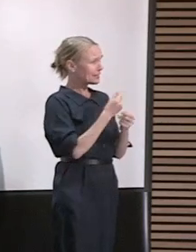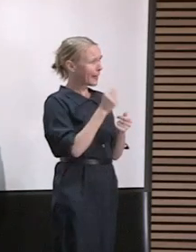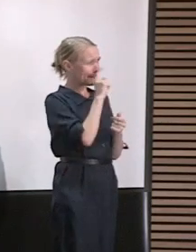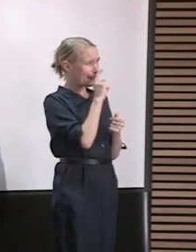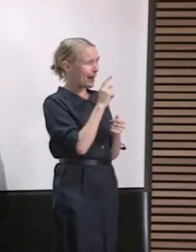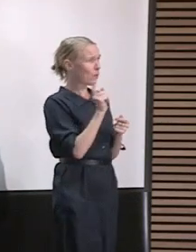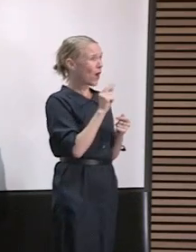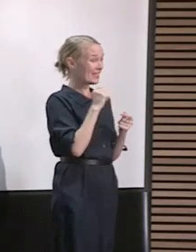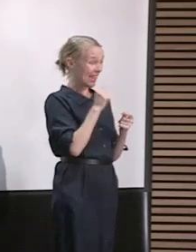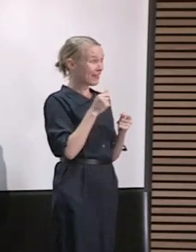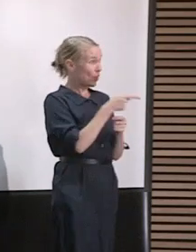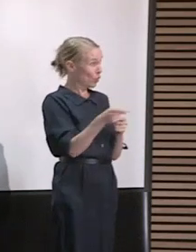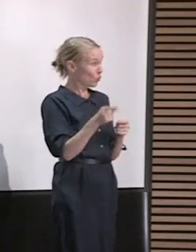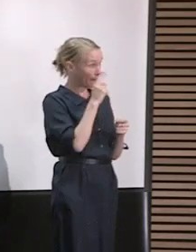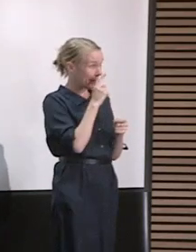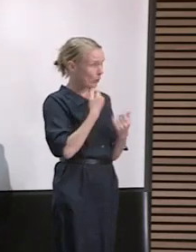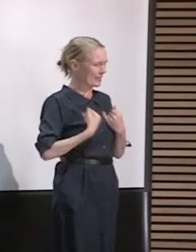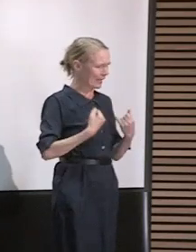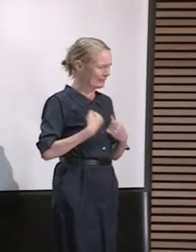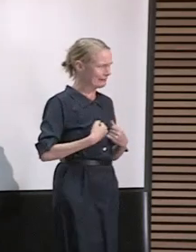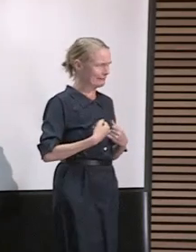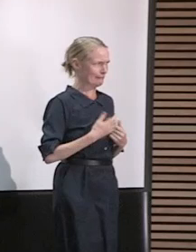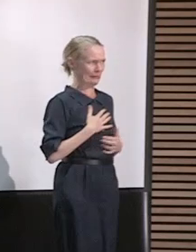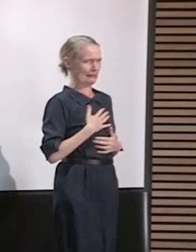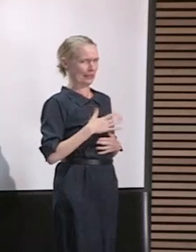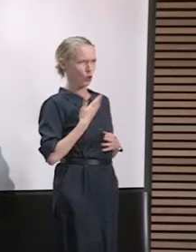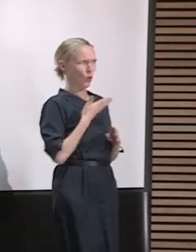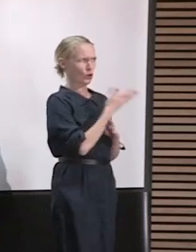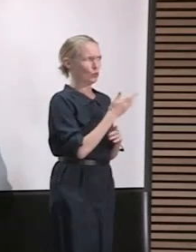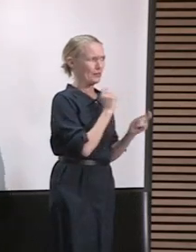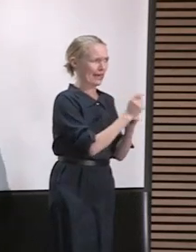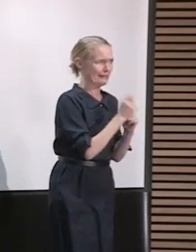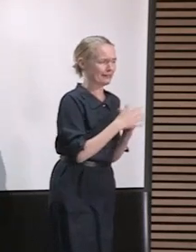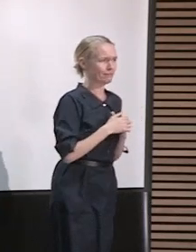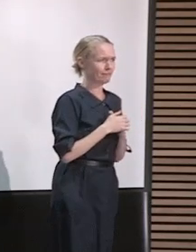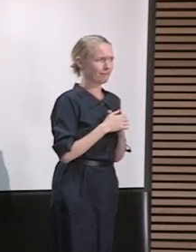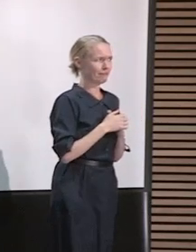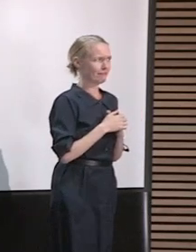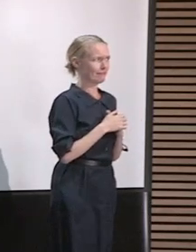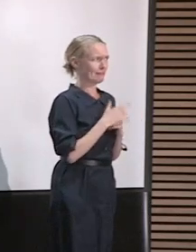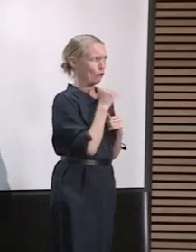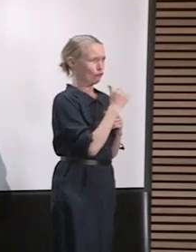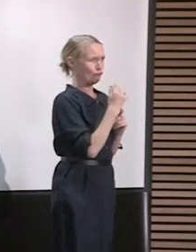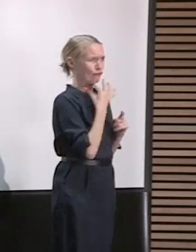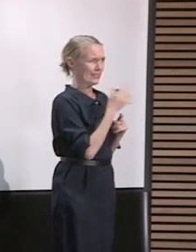positive test would not necessarily be good for some. I want to make this absolutely clear - the government will not be